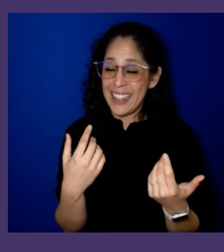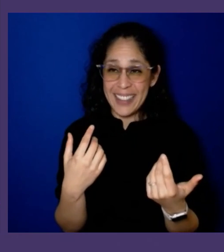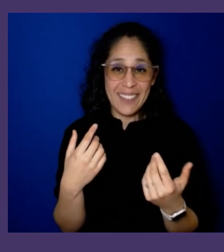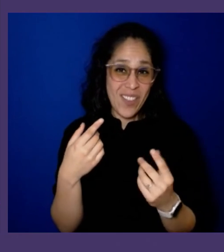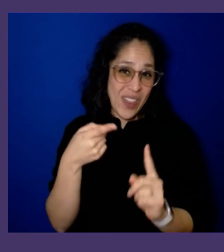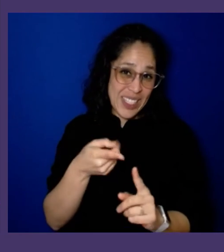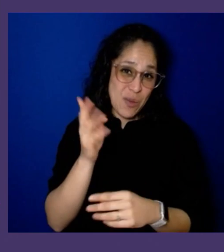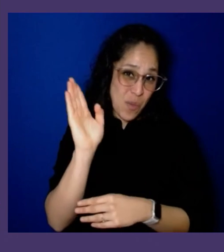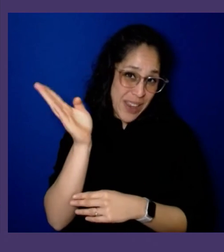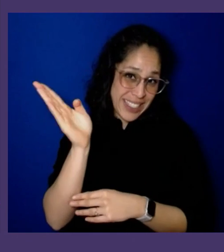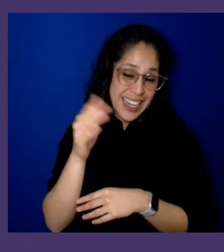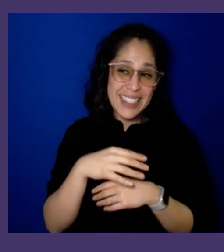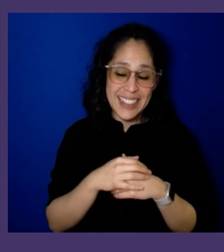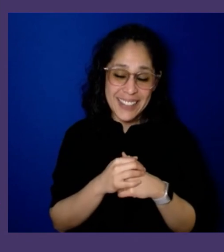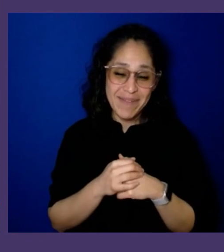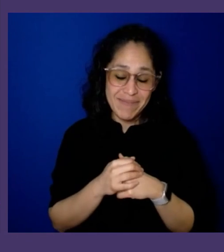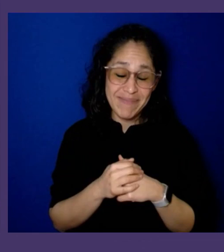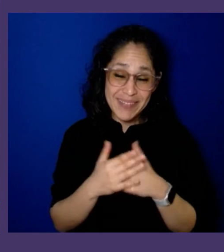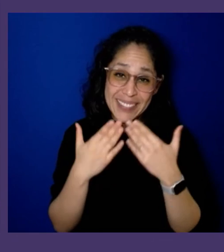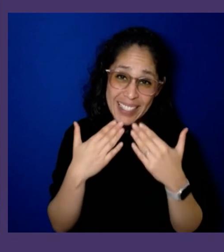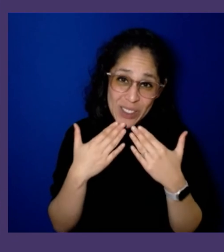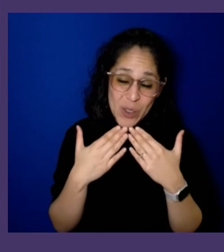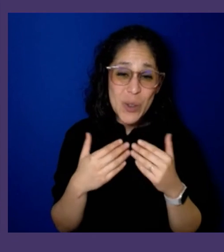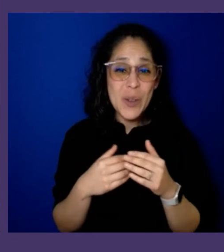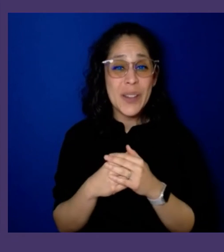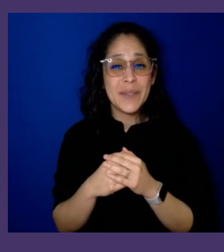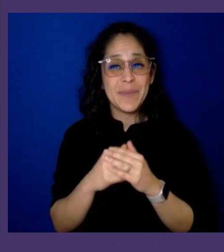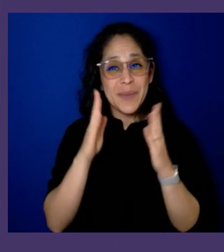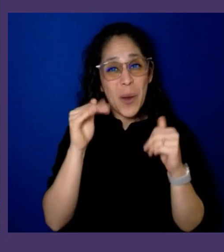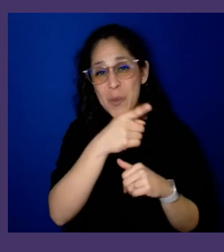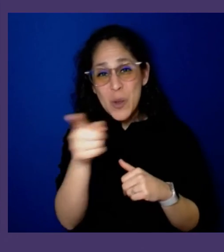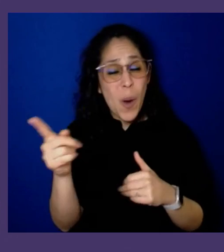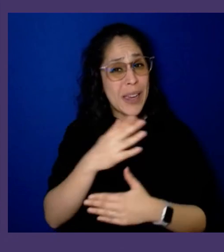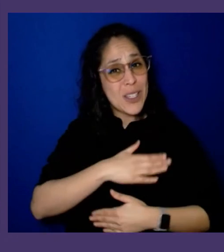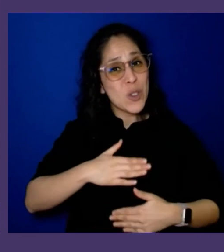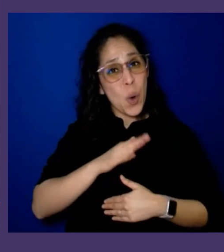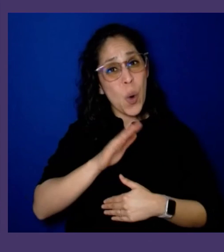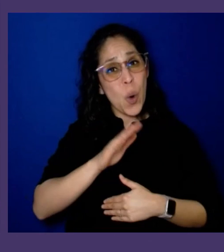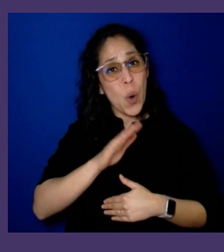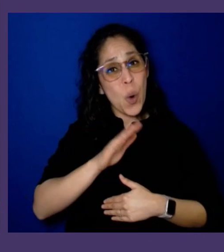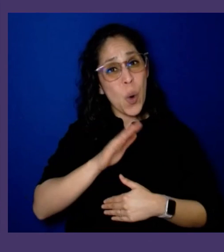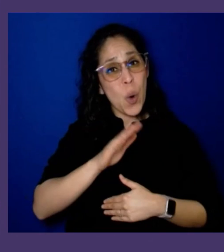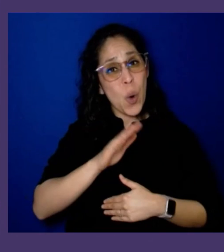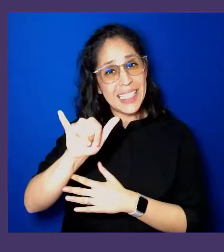I thank you and I hope that everyone enjoys the rest of the Ability Summit. Thank you very much.